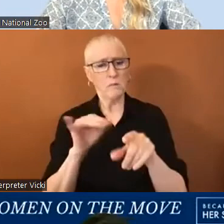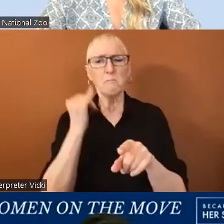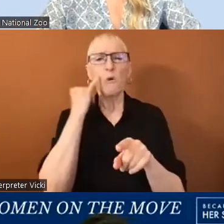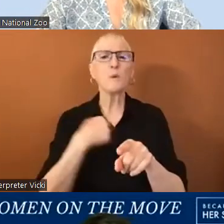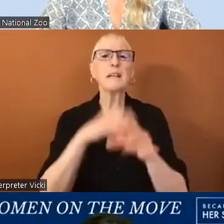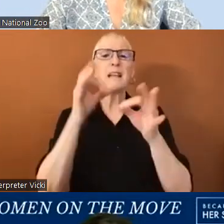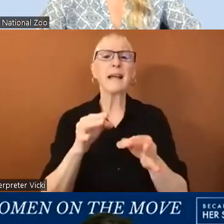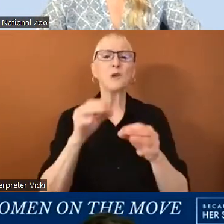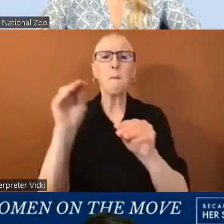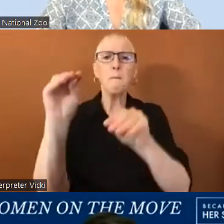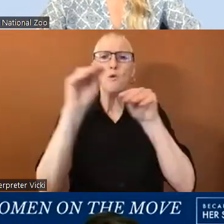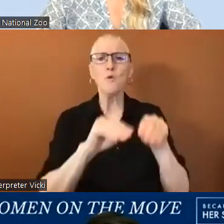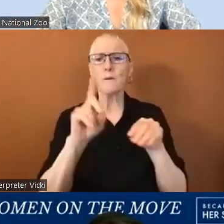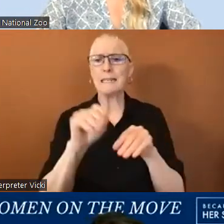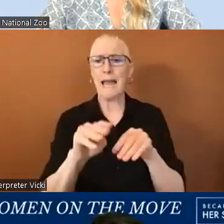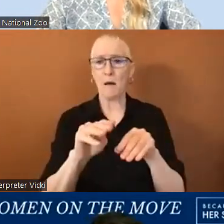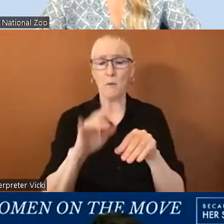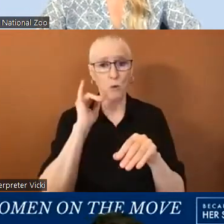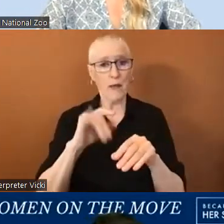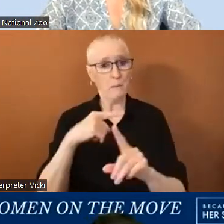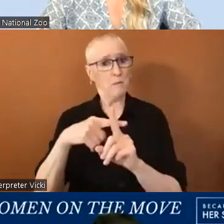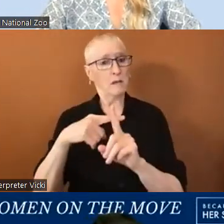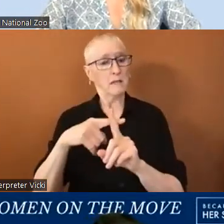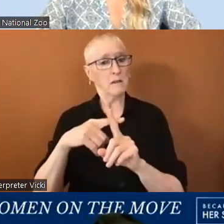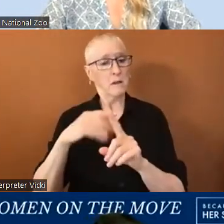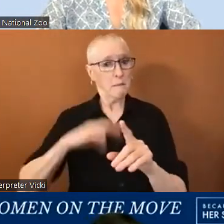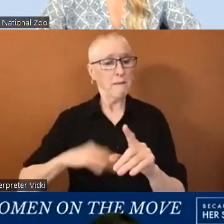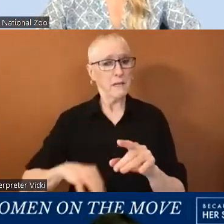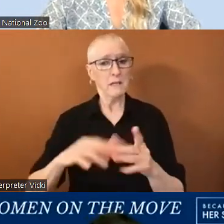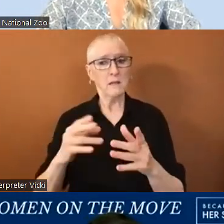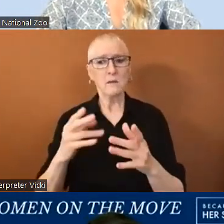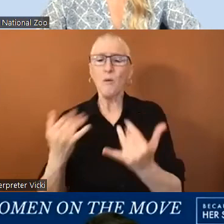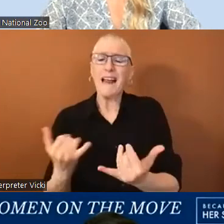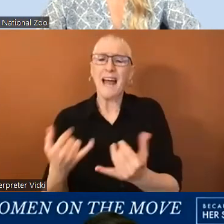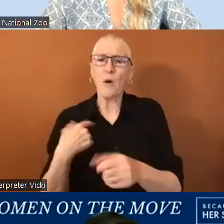dam would that actually be beneficial or not so our work currently on the Patapsco River